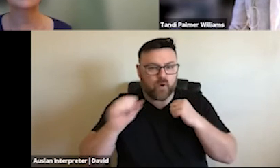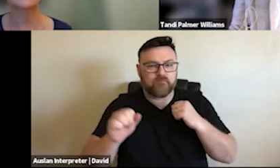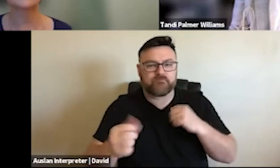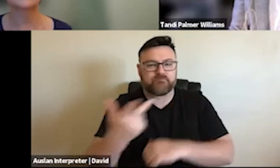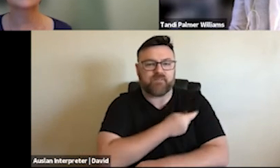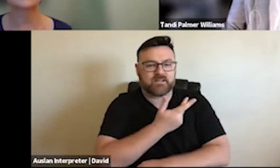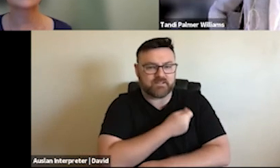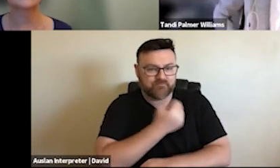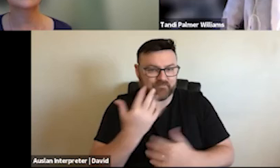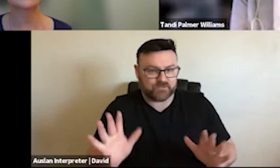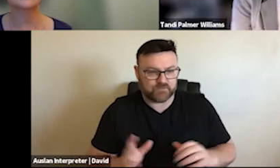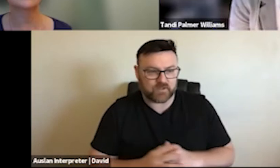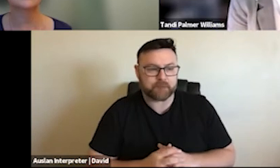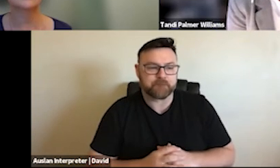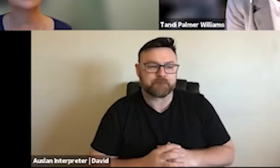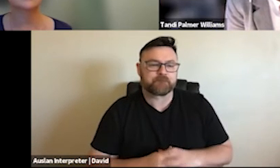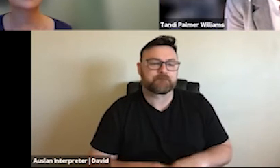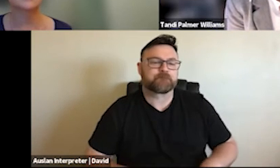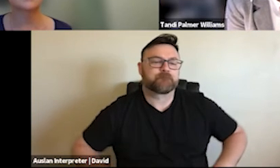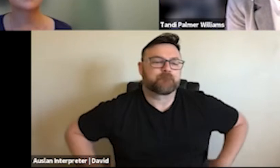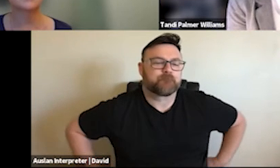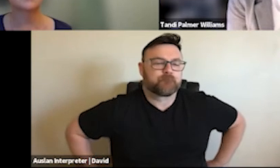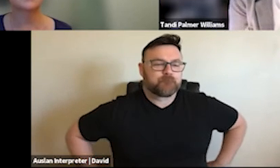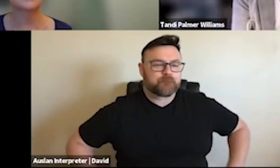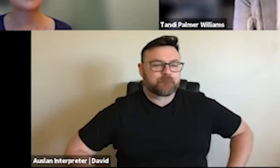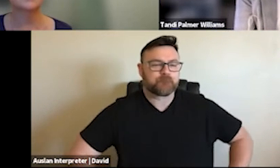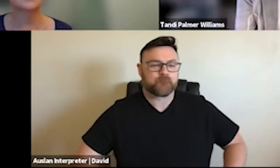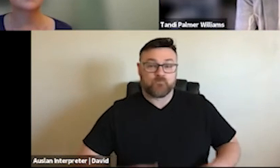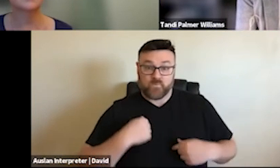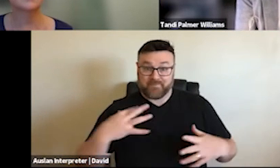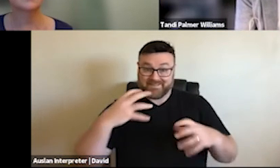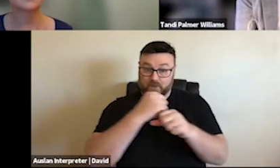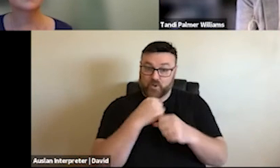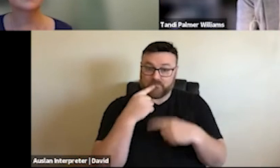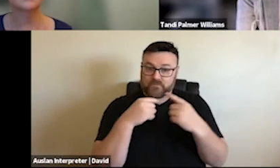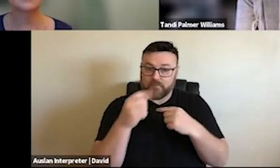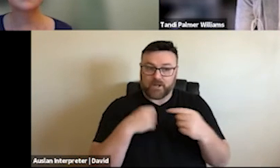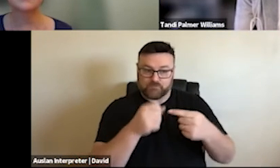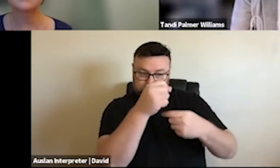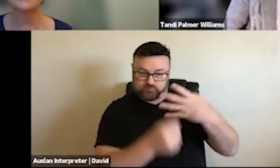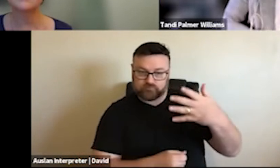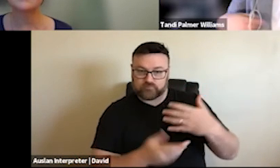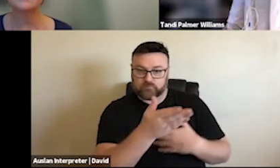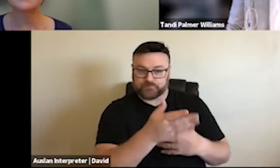And I will share my summary facts and what I see come out of this.